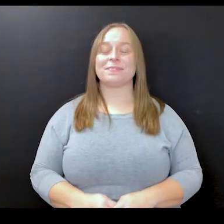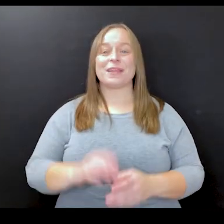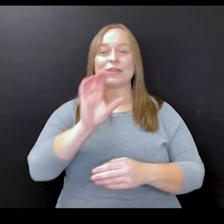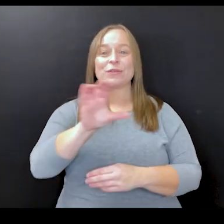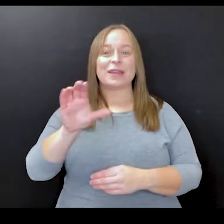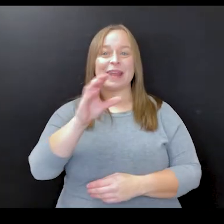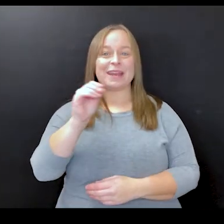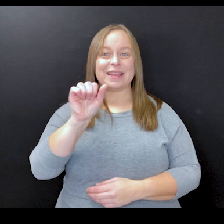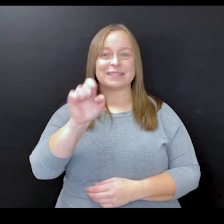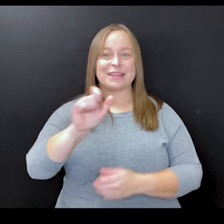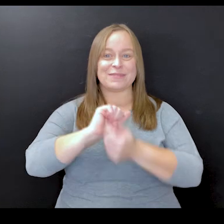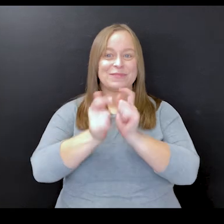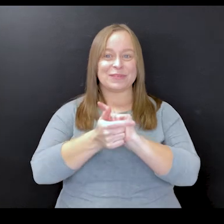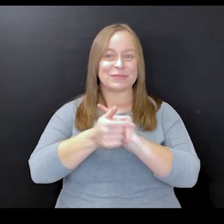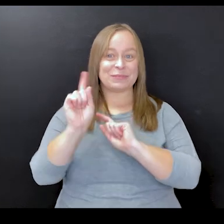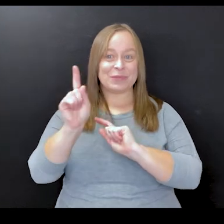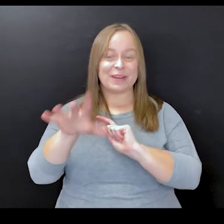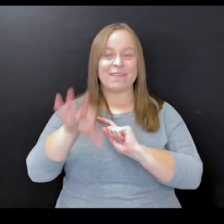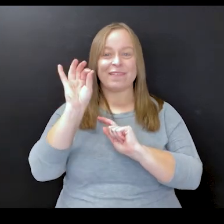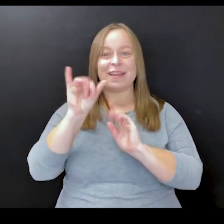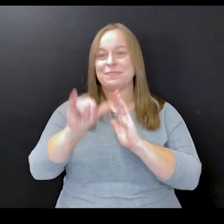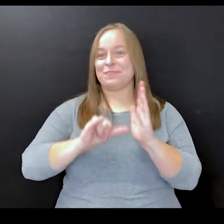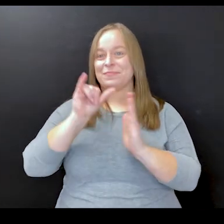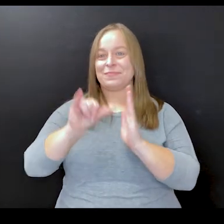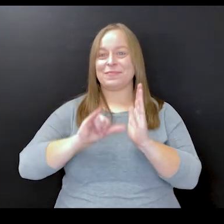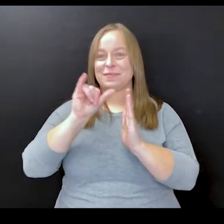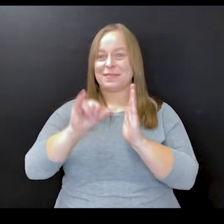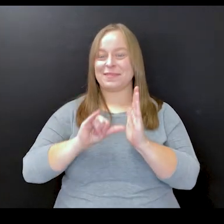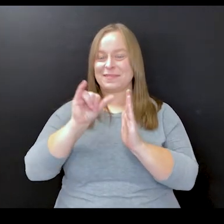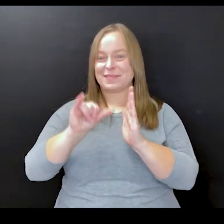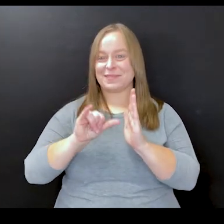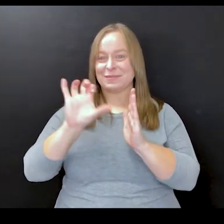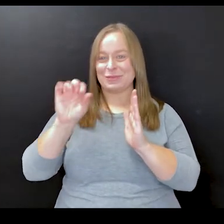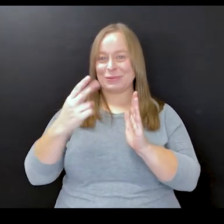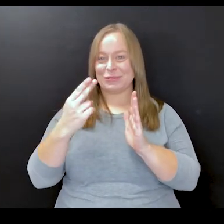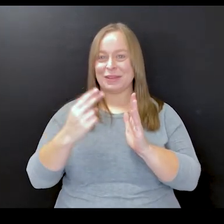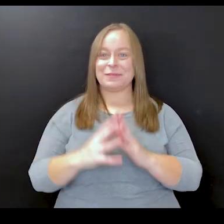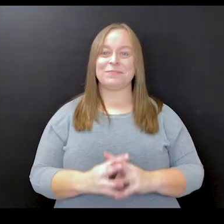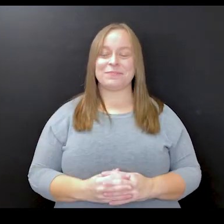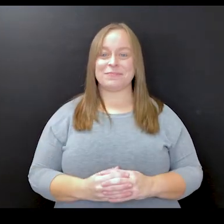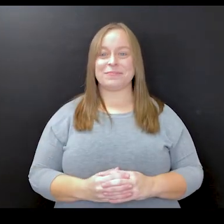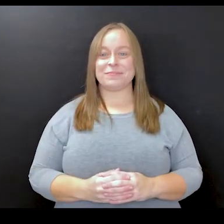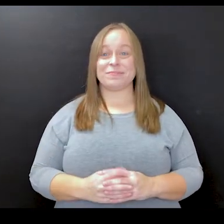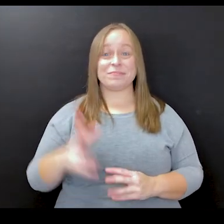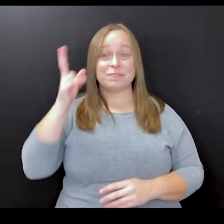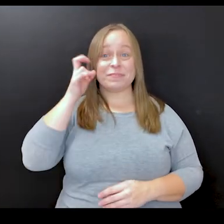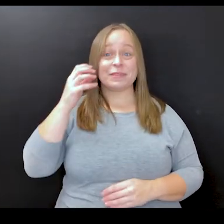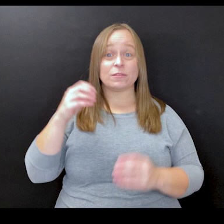The closed captioned and ASL version of this podcast is available on our YouTube channel.